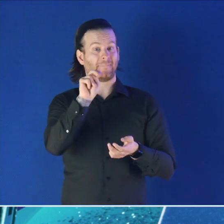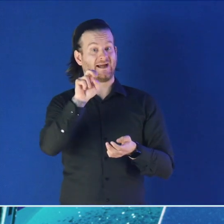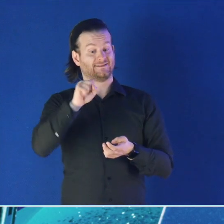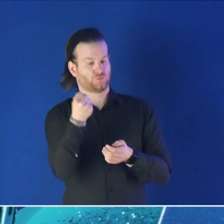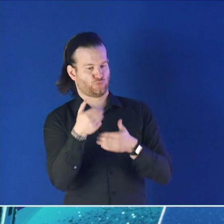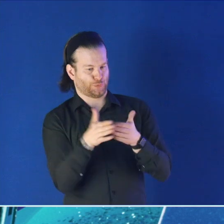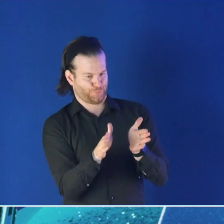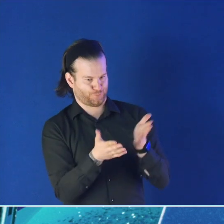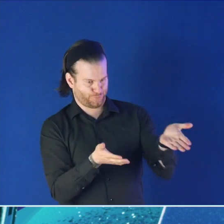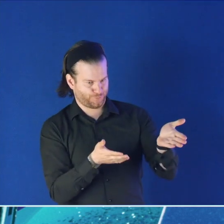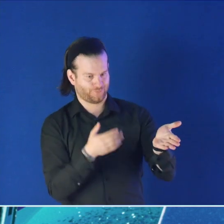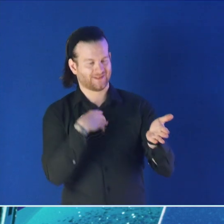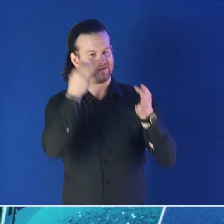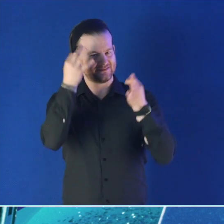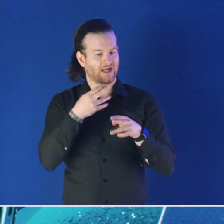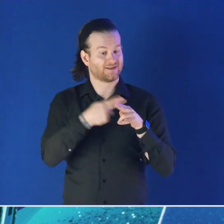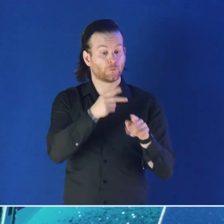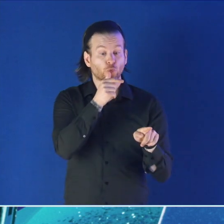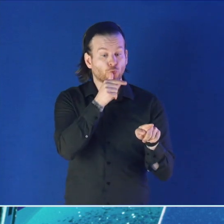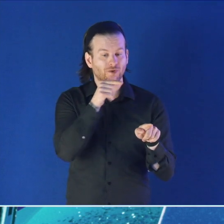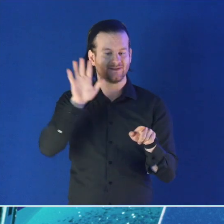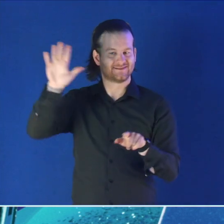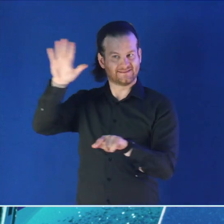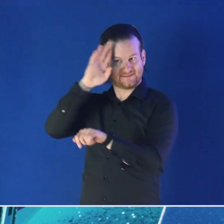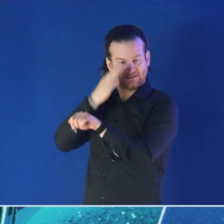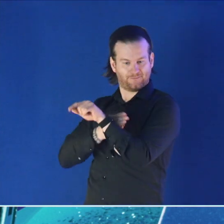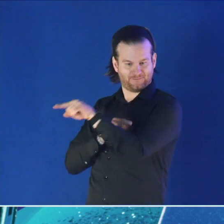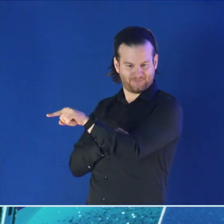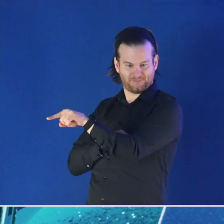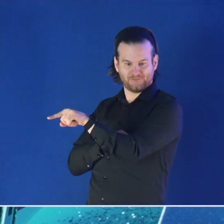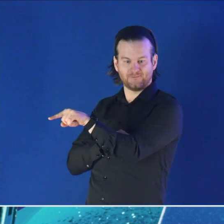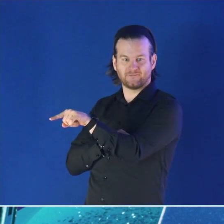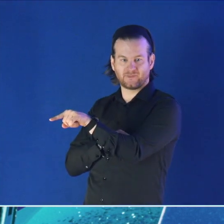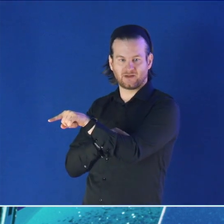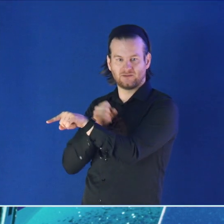where anyone can go if you're at a game. There's a lot going on at a game.